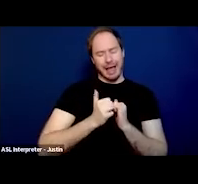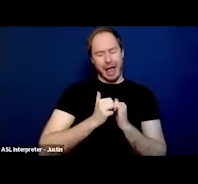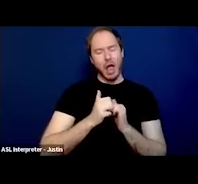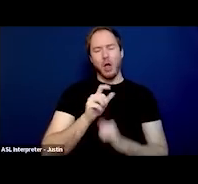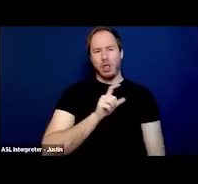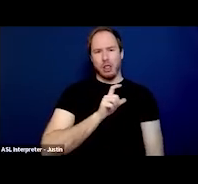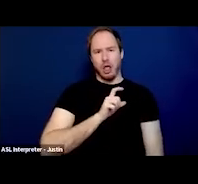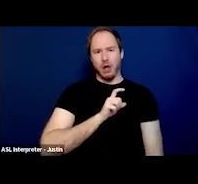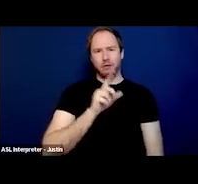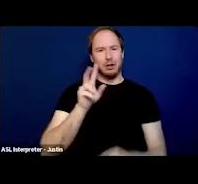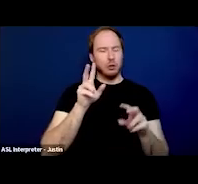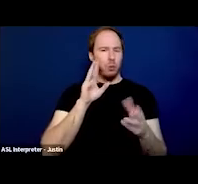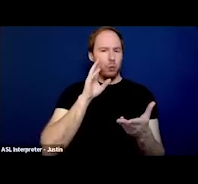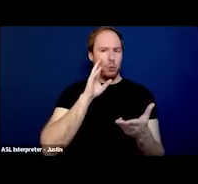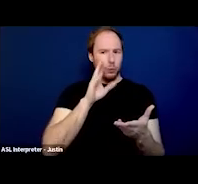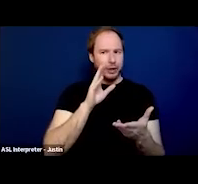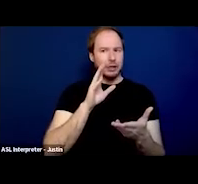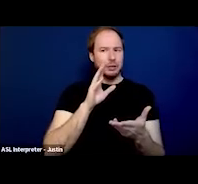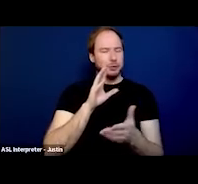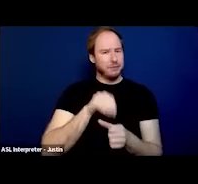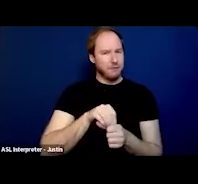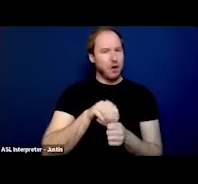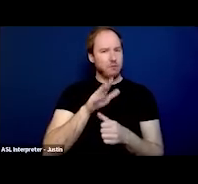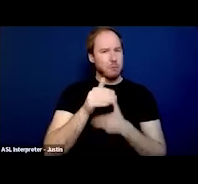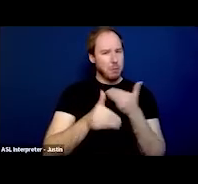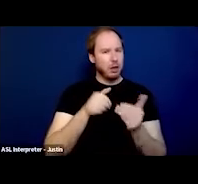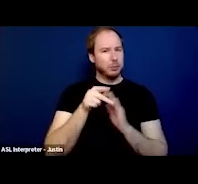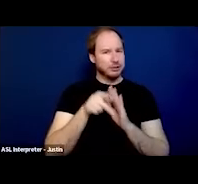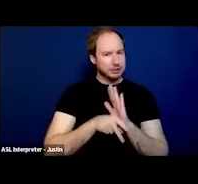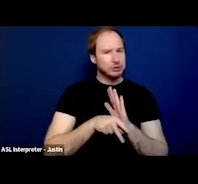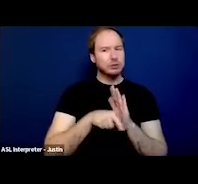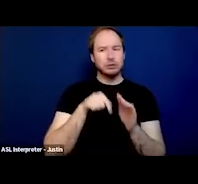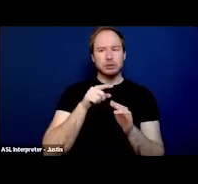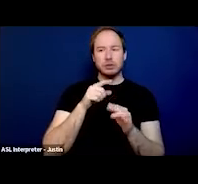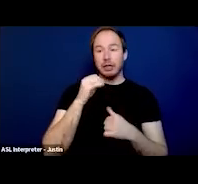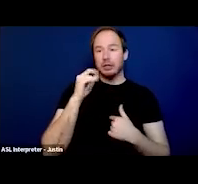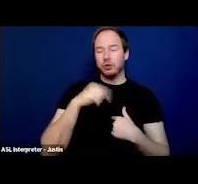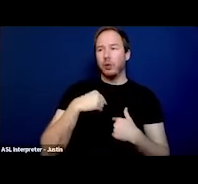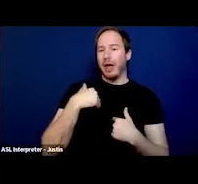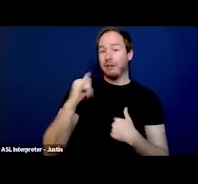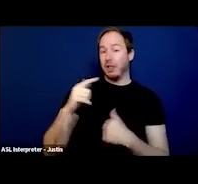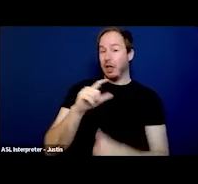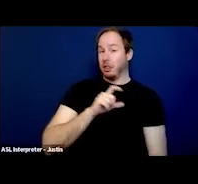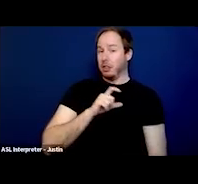your policies and your procedures if possible, and to supplement the use of law enforcement with local alternatives.